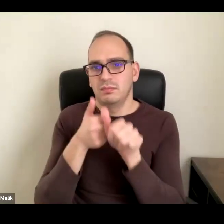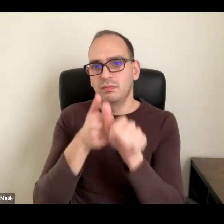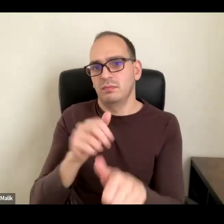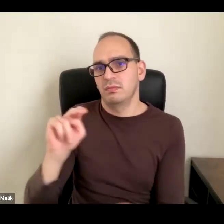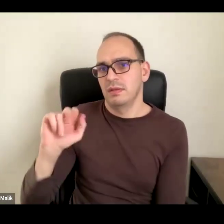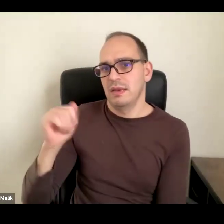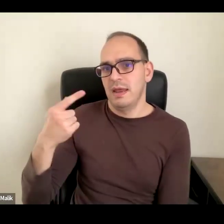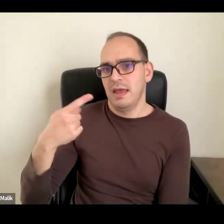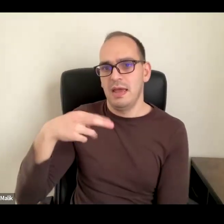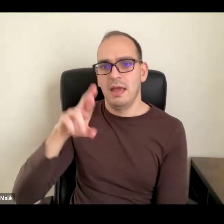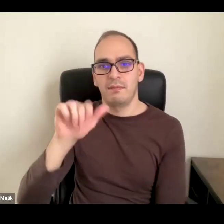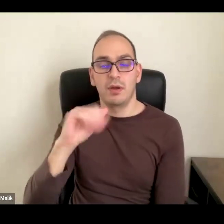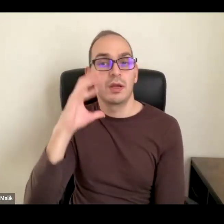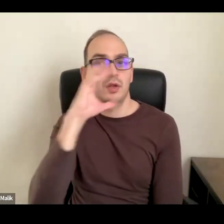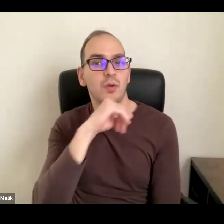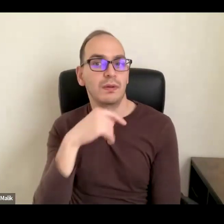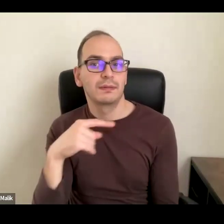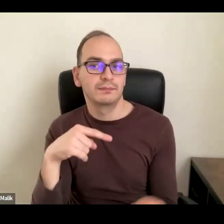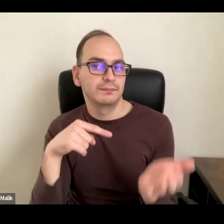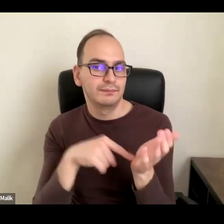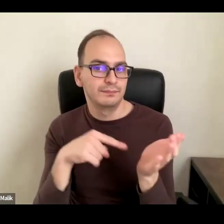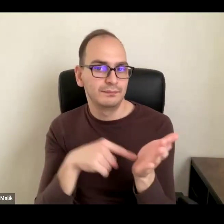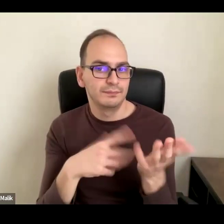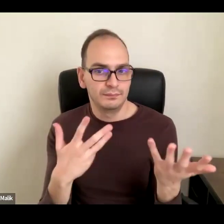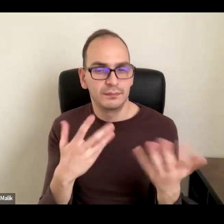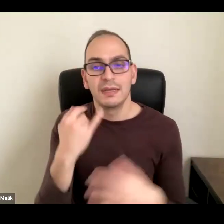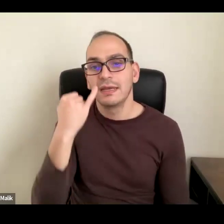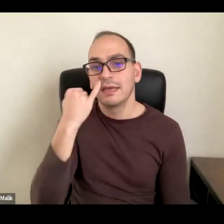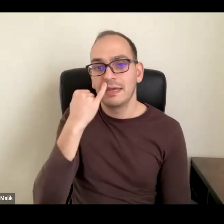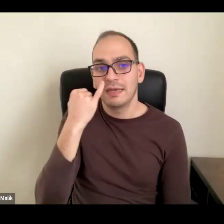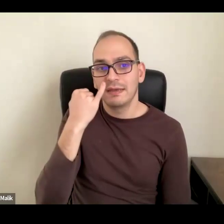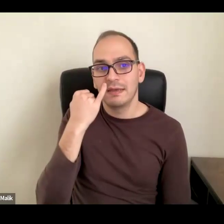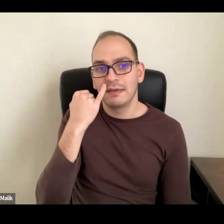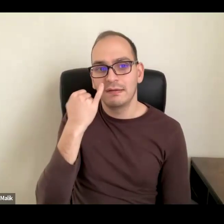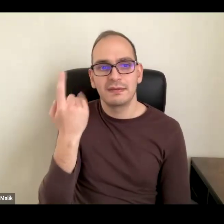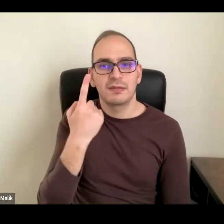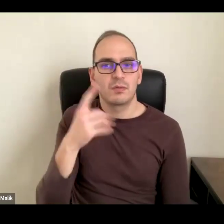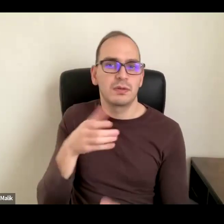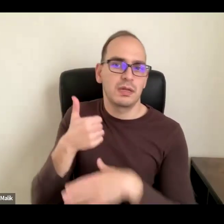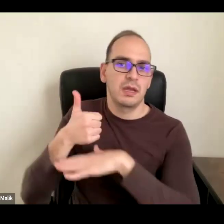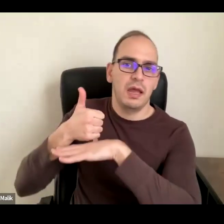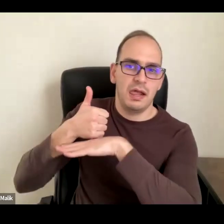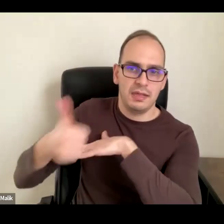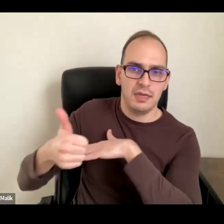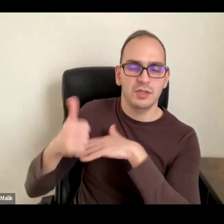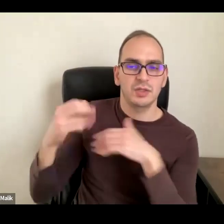include missing a deadline. So, if someone um were to make an allegation to our office that